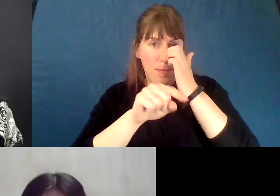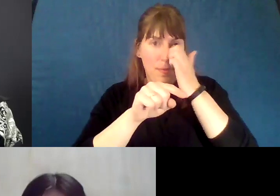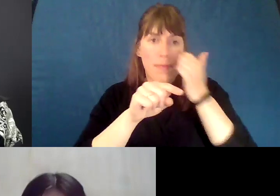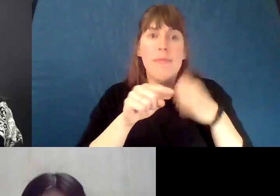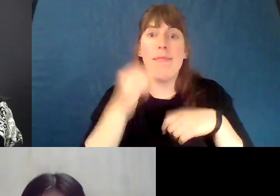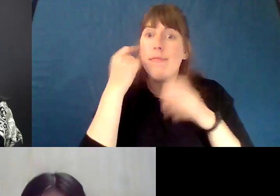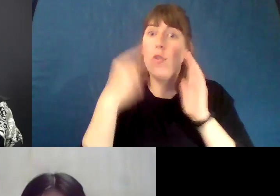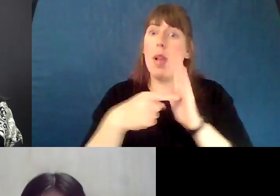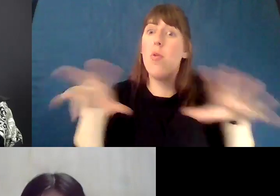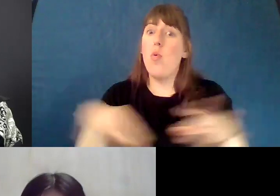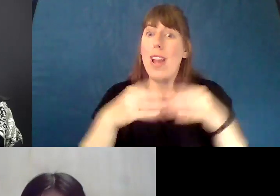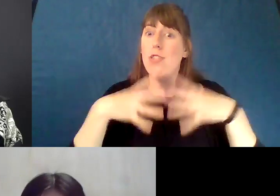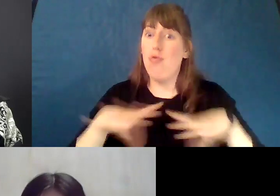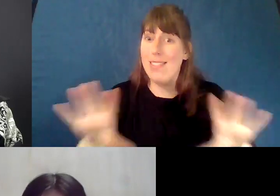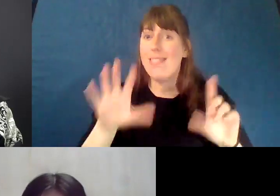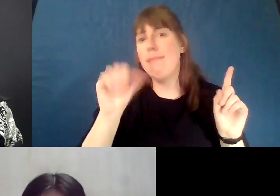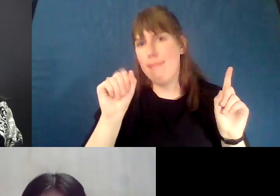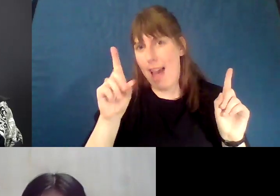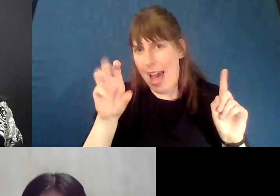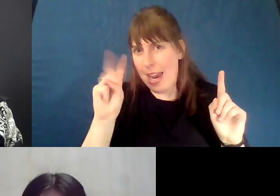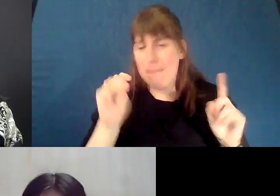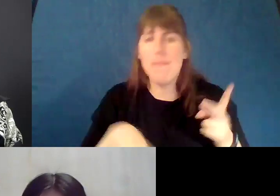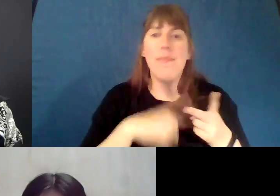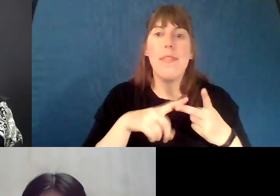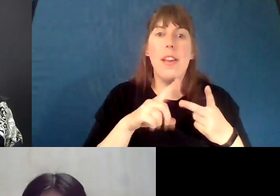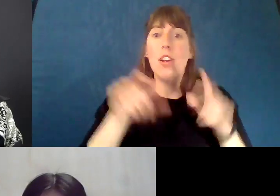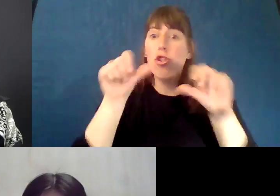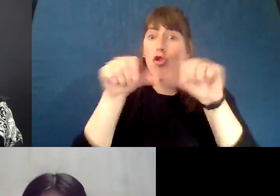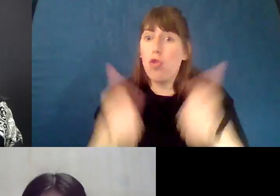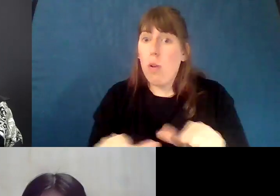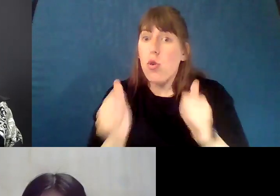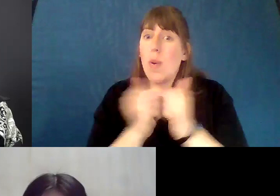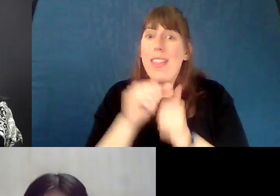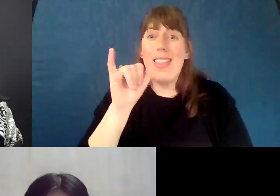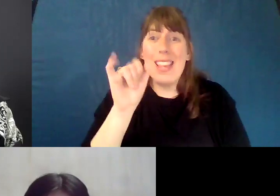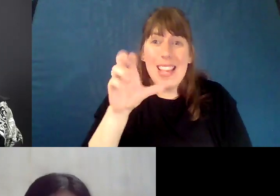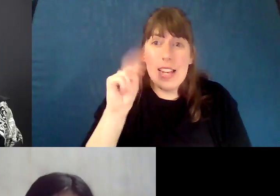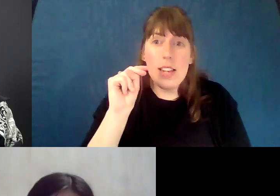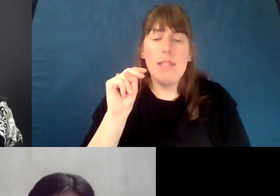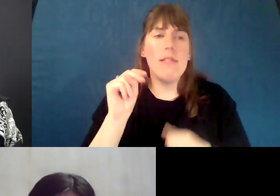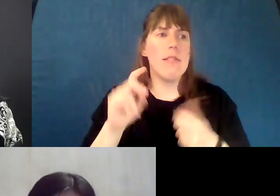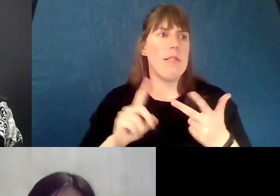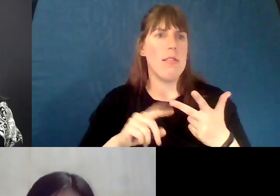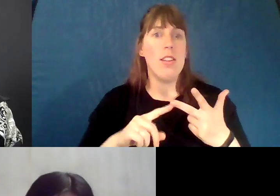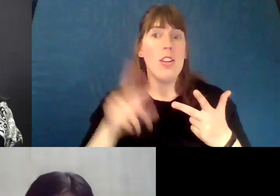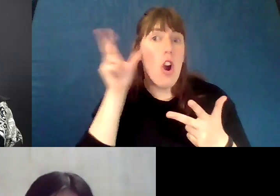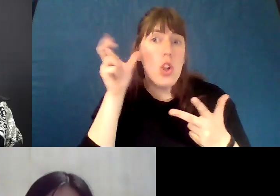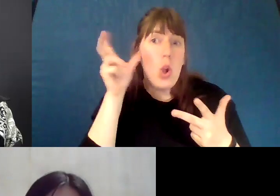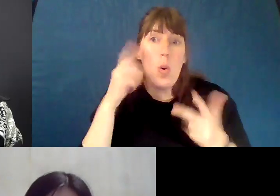with Adam, or like working on the sculpture with Ian, and doing the audio system design with Aleks,